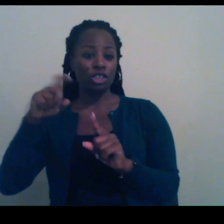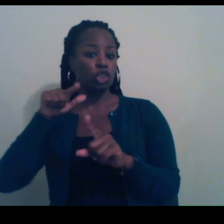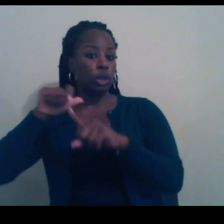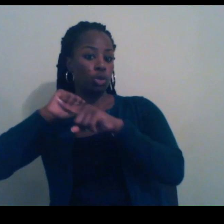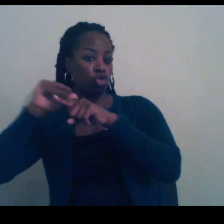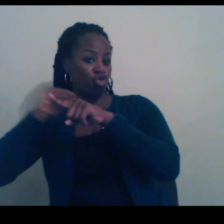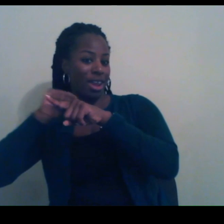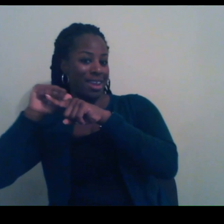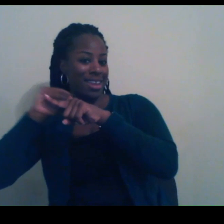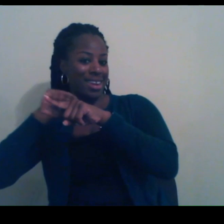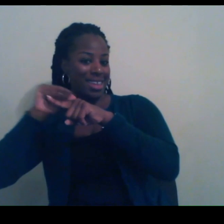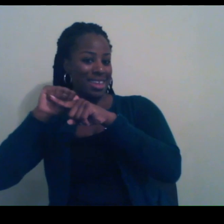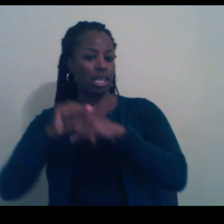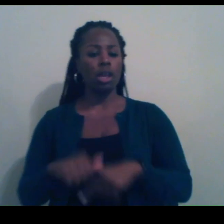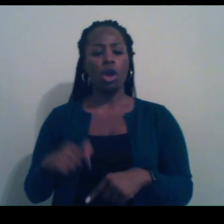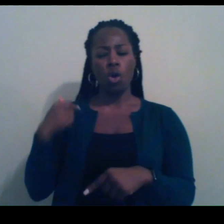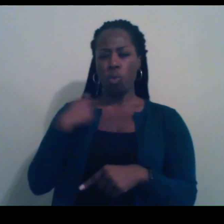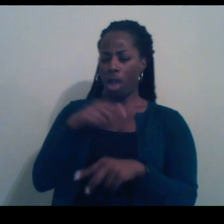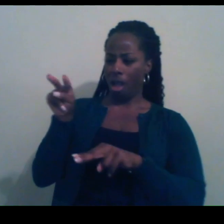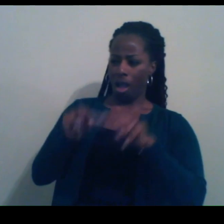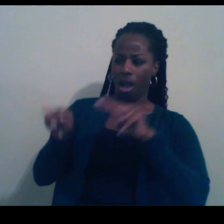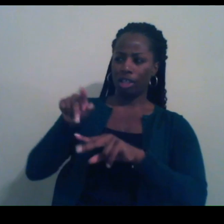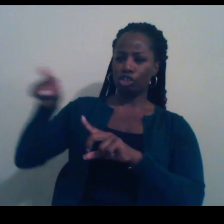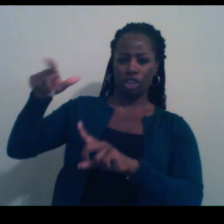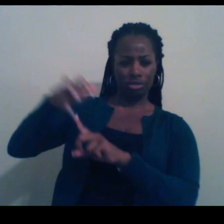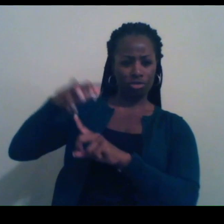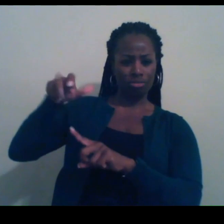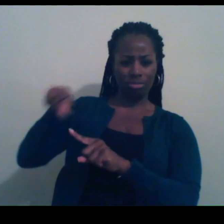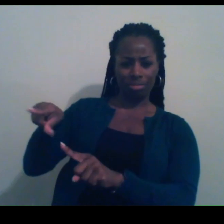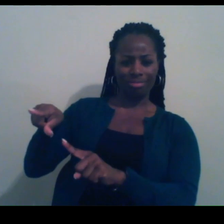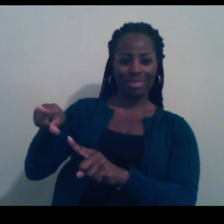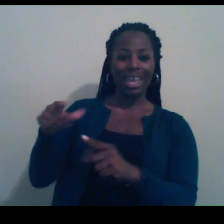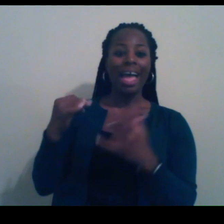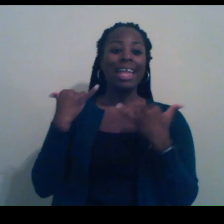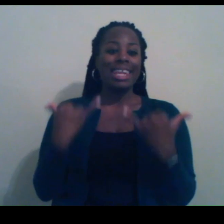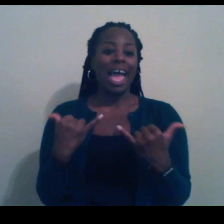has happened over the years she's become a superstar together we saw the first